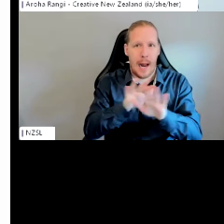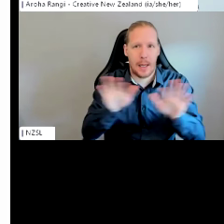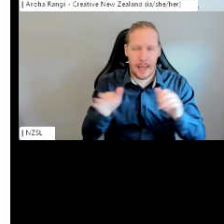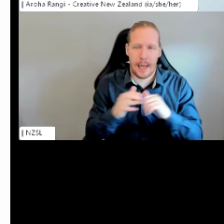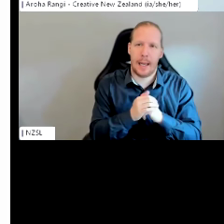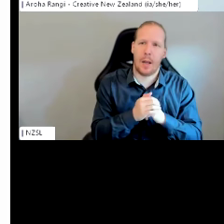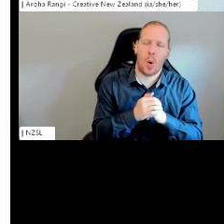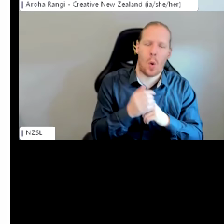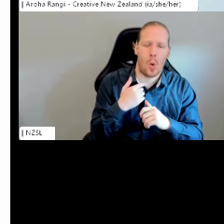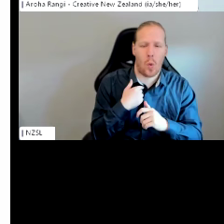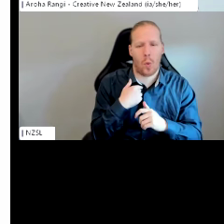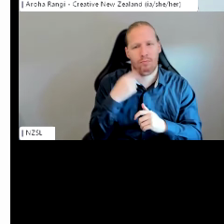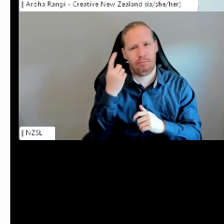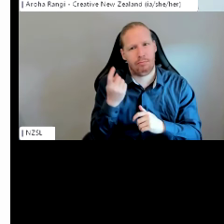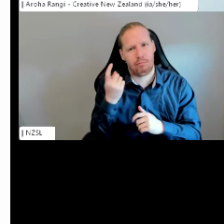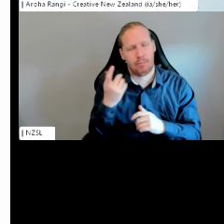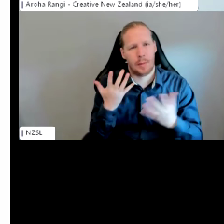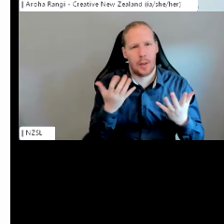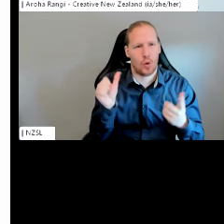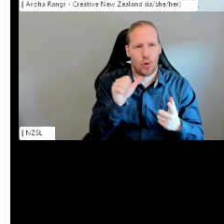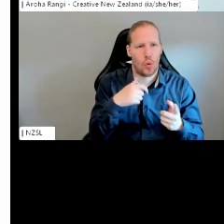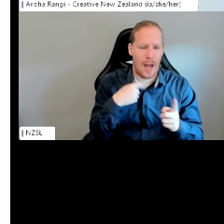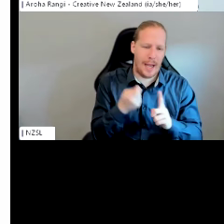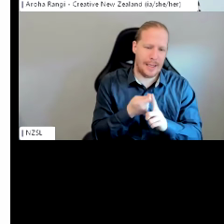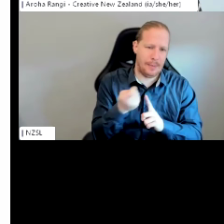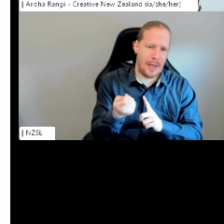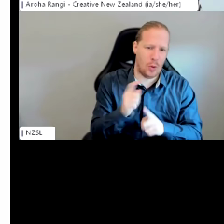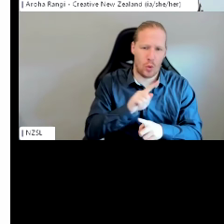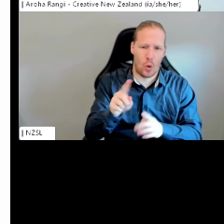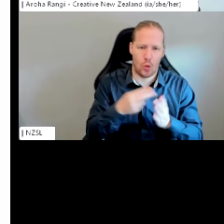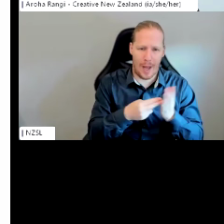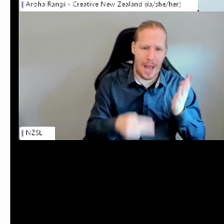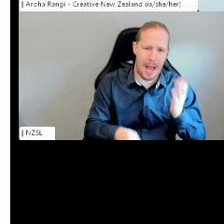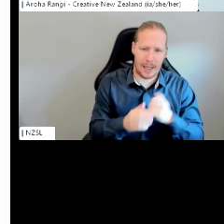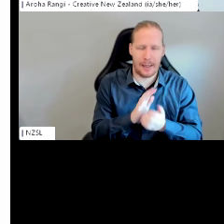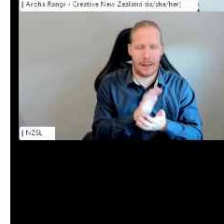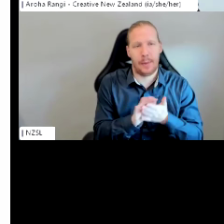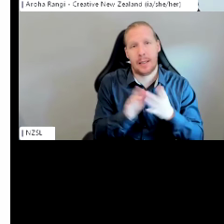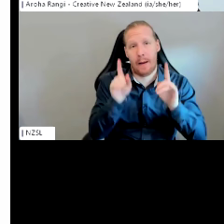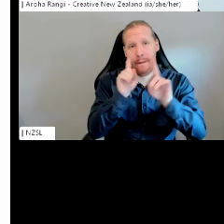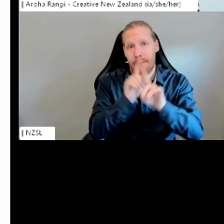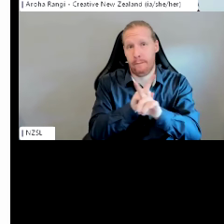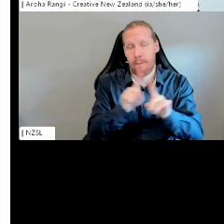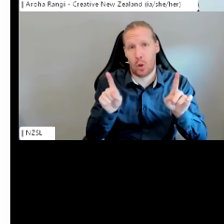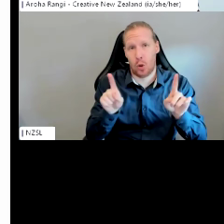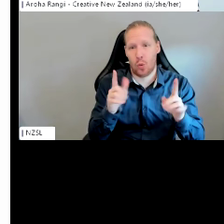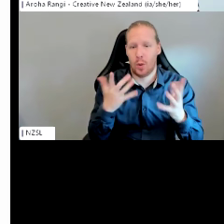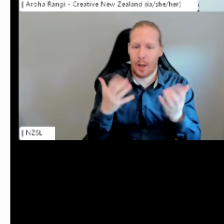the relationship you've got with them is how can you support that deliberation? How can you